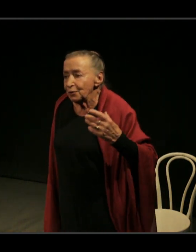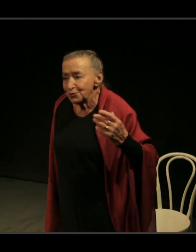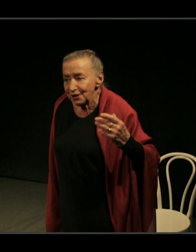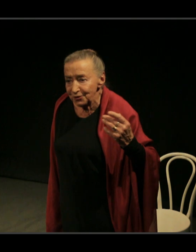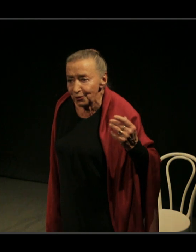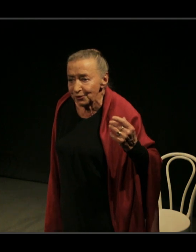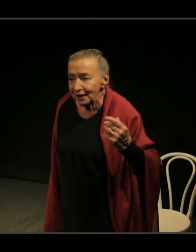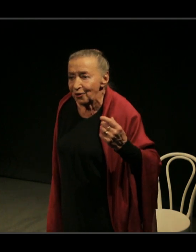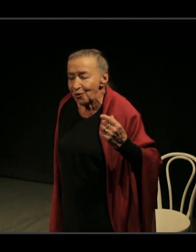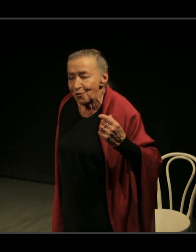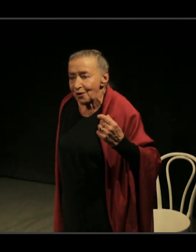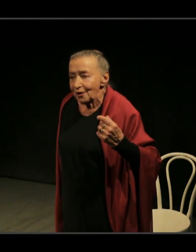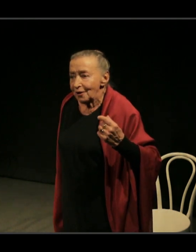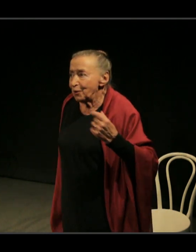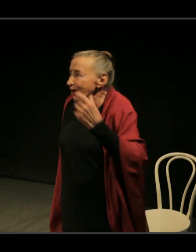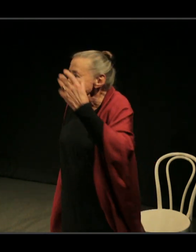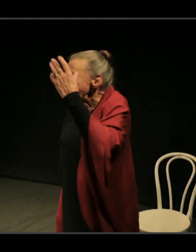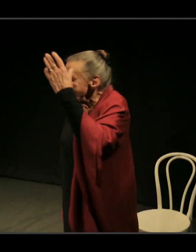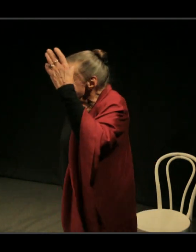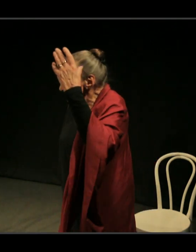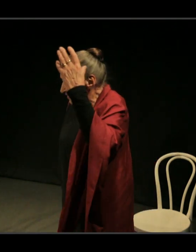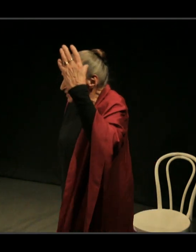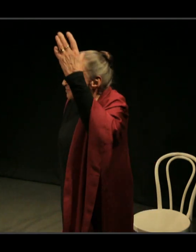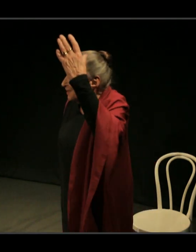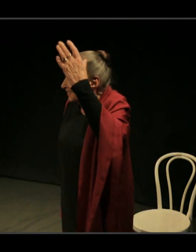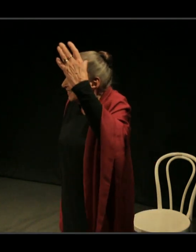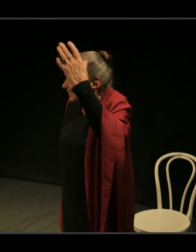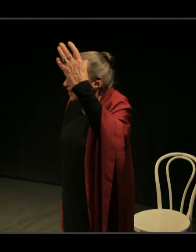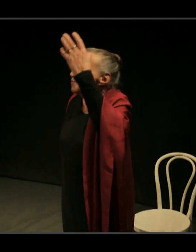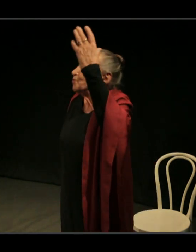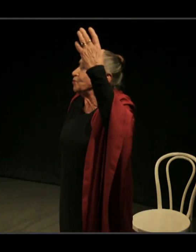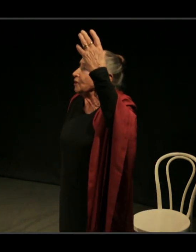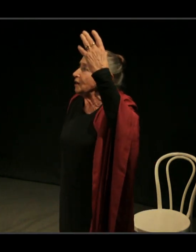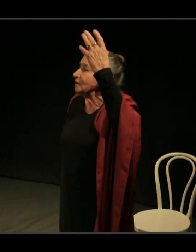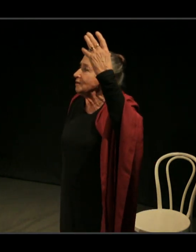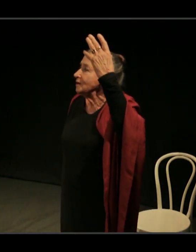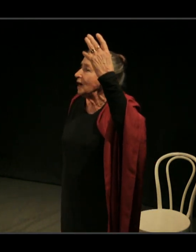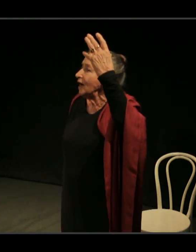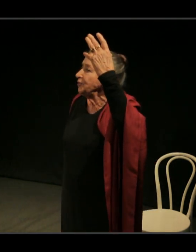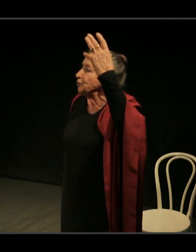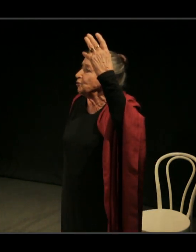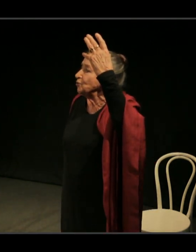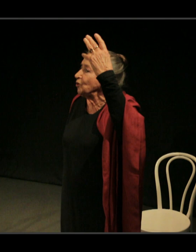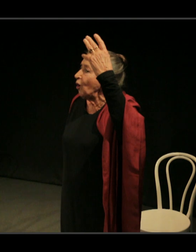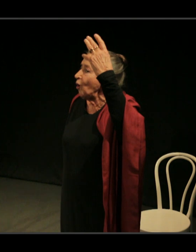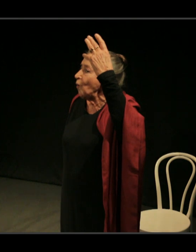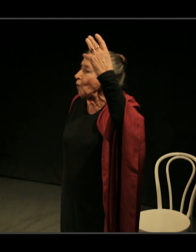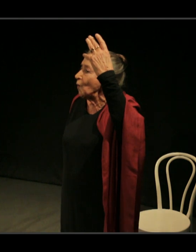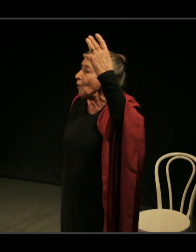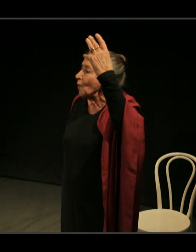With one hand Tadeusz pointed to the skies, while the other